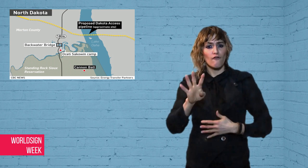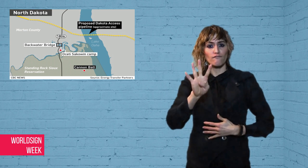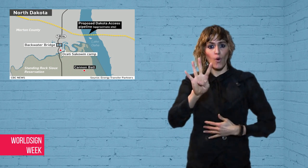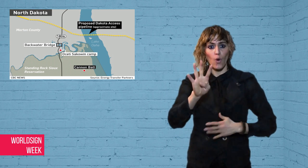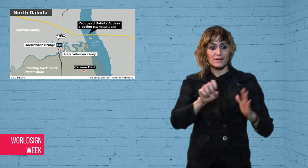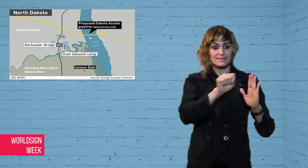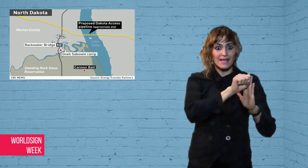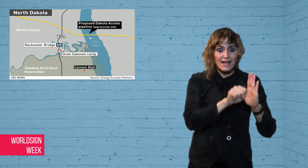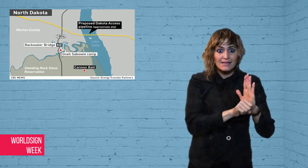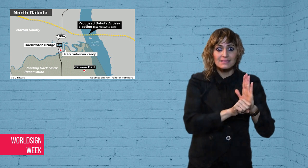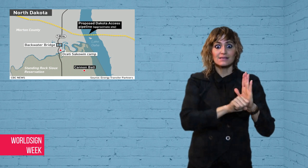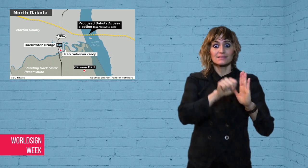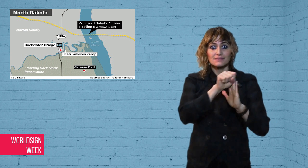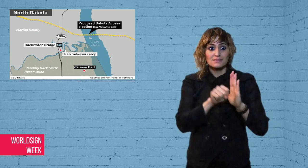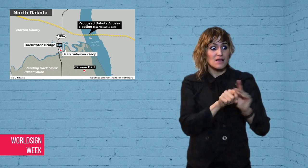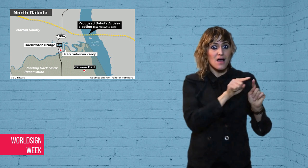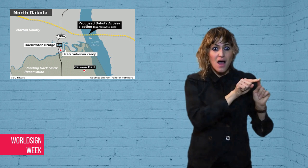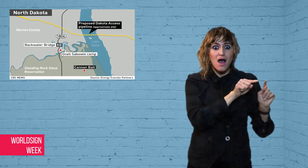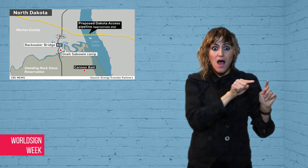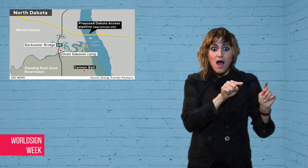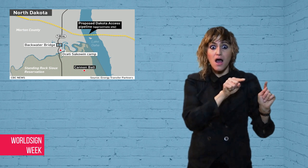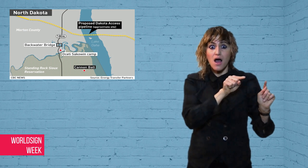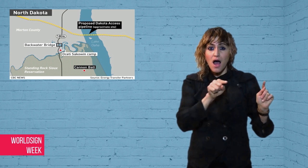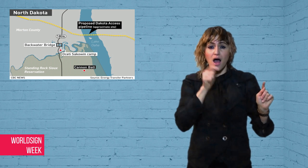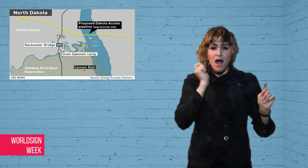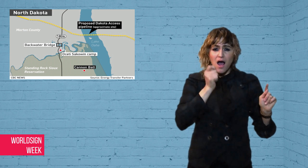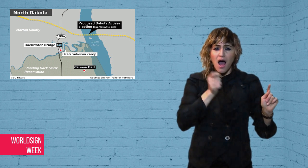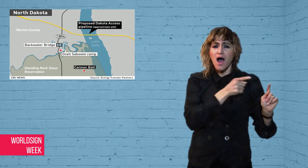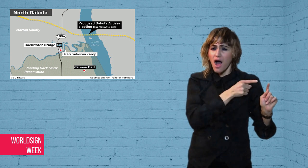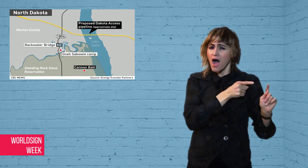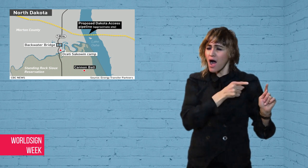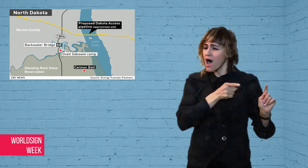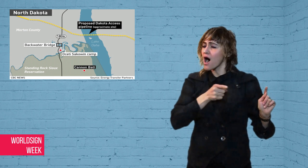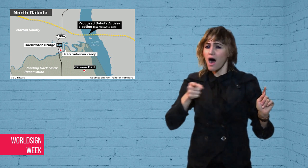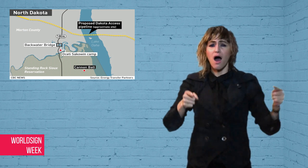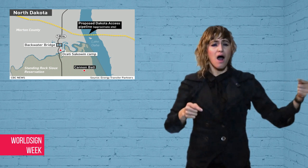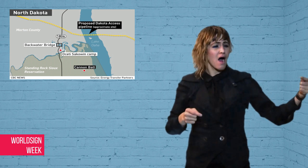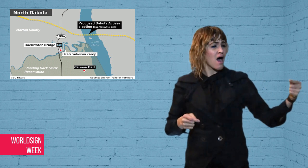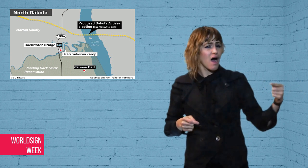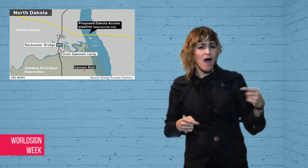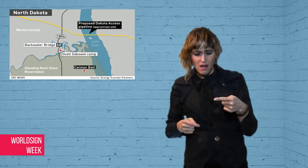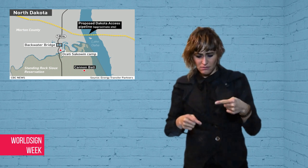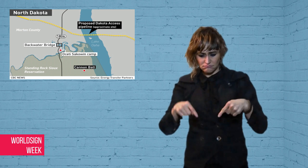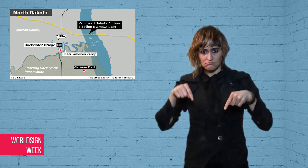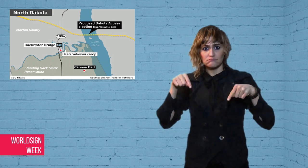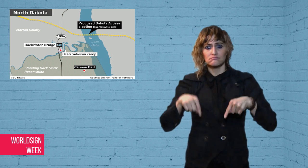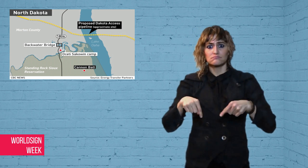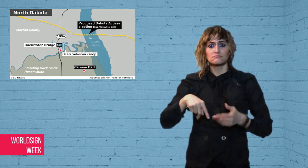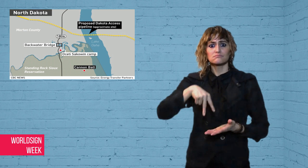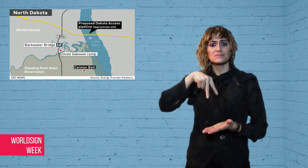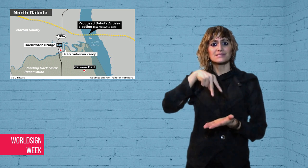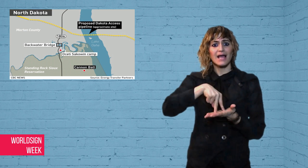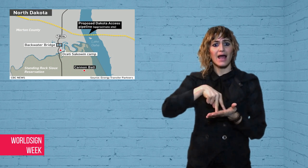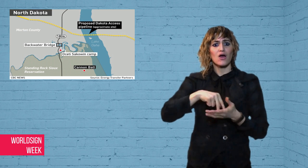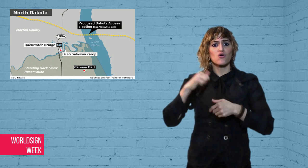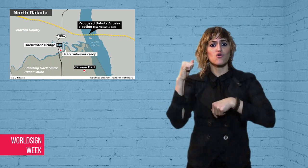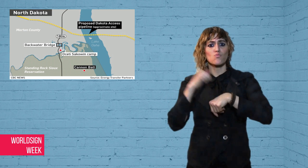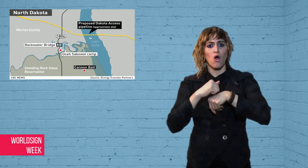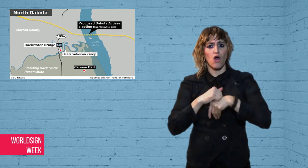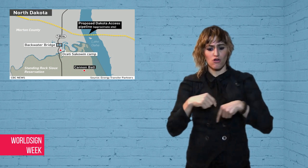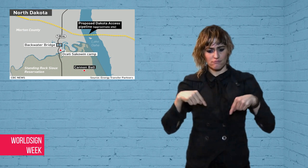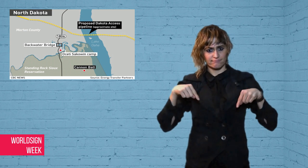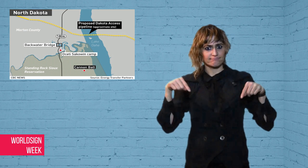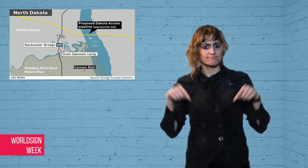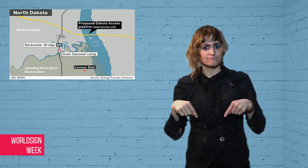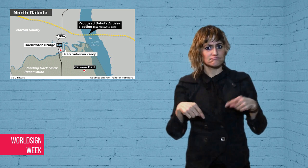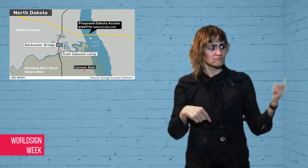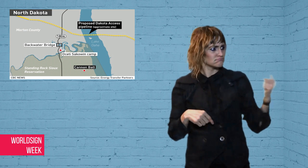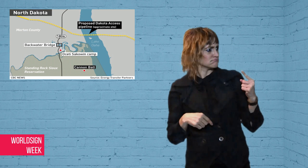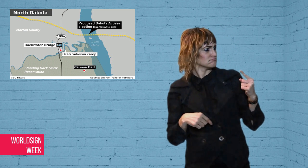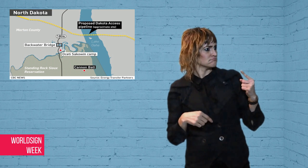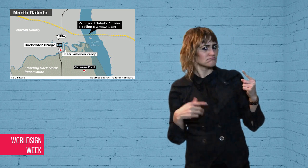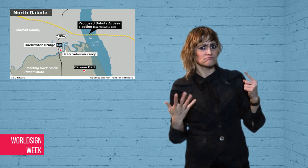was being built across four states and